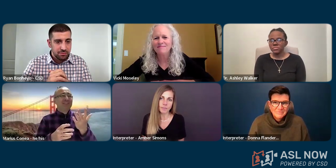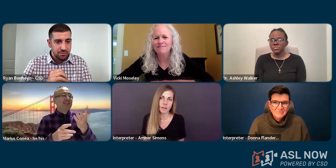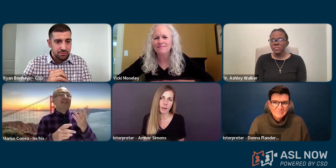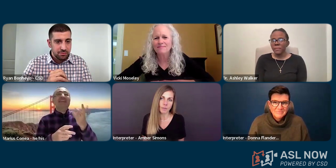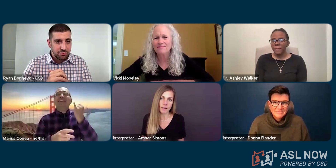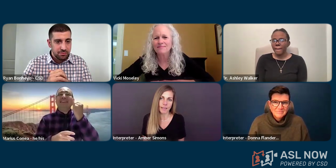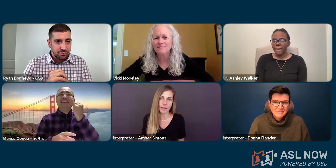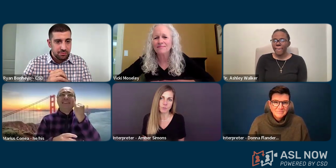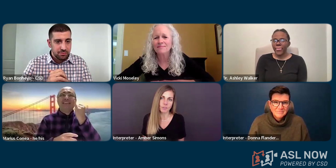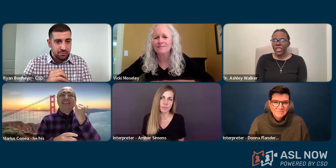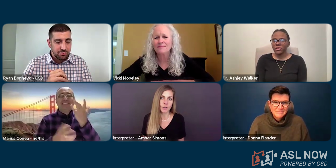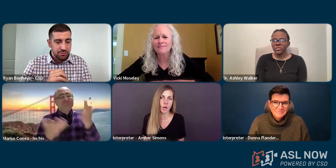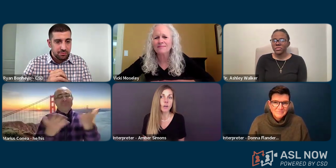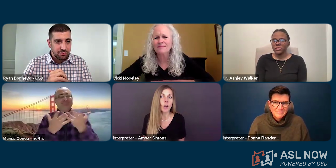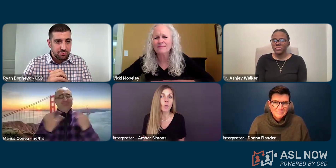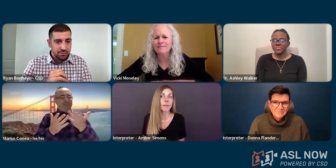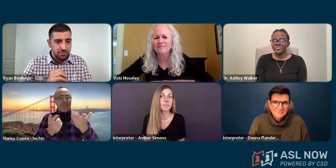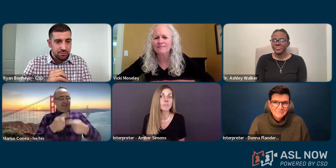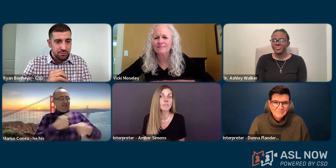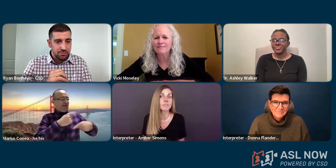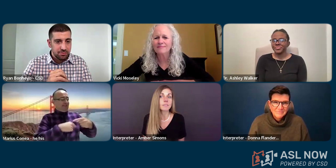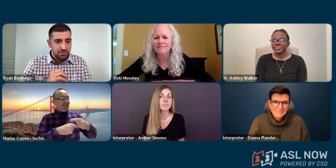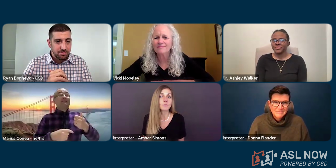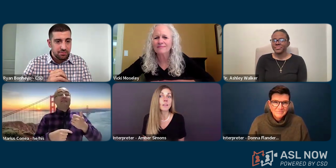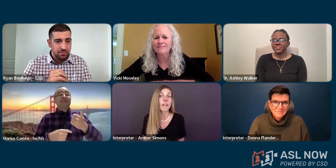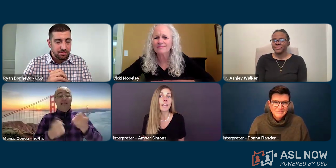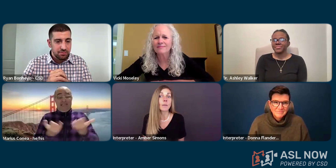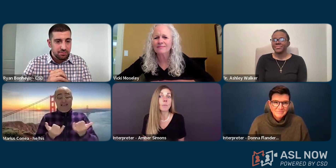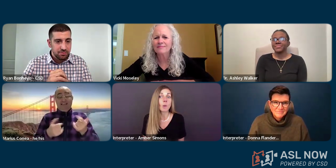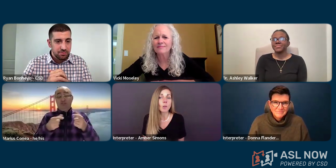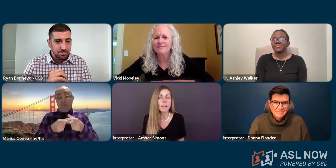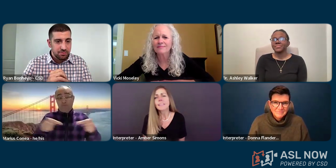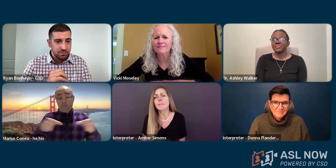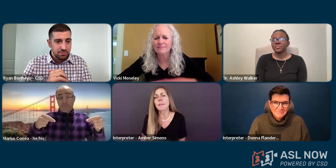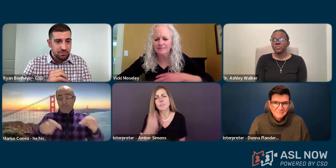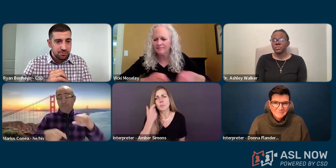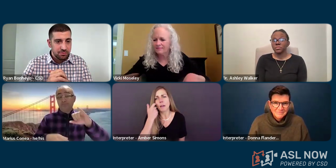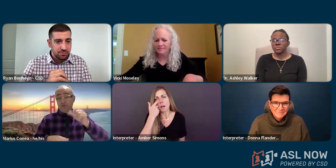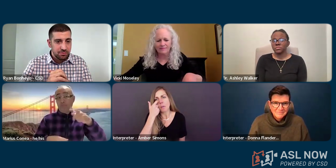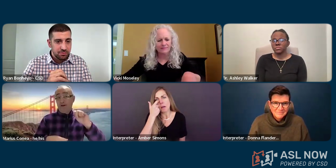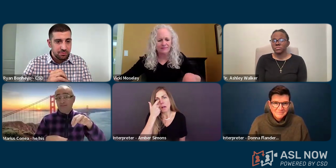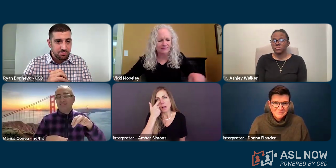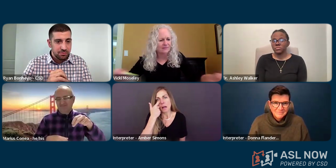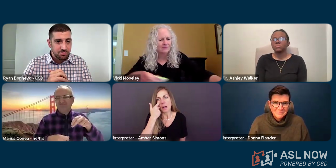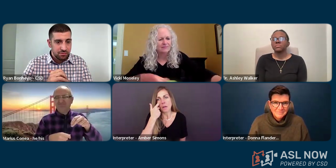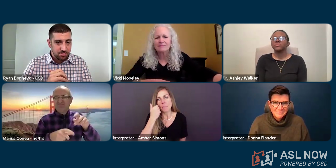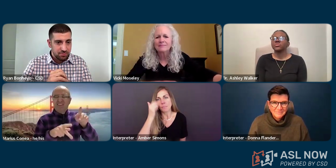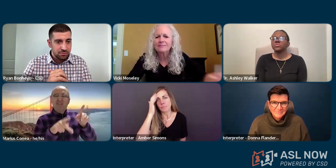but there are automated captions and they're not always reliable. Let me actually back up